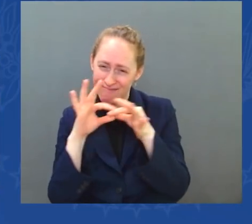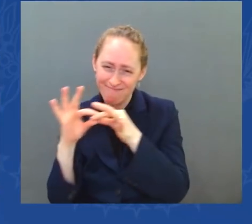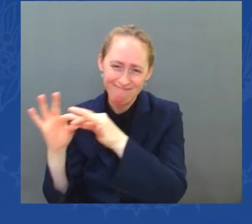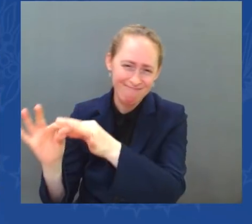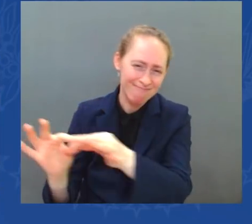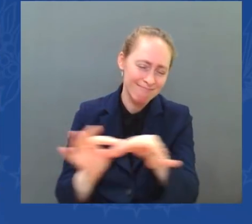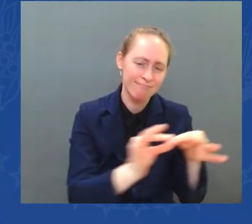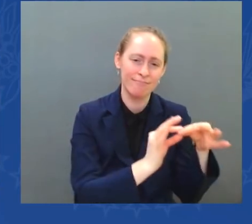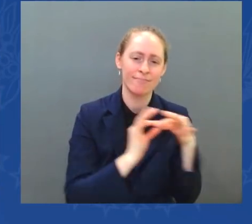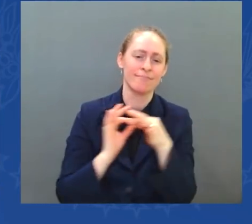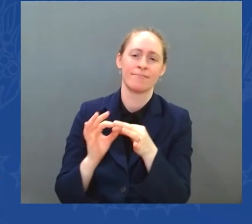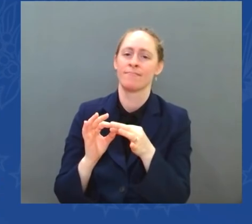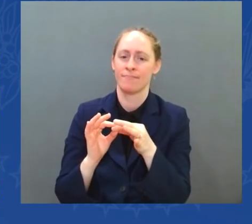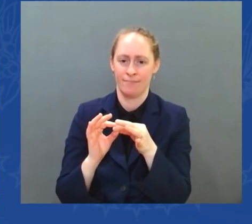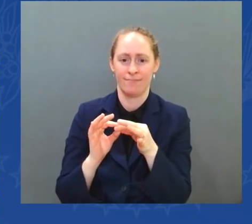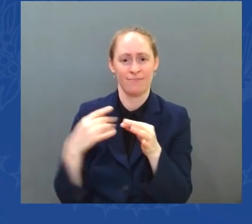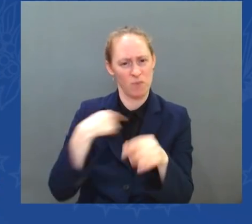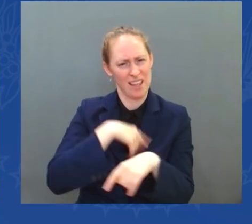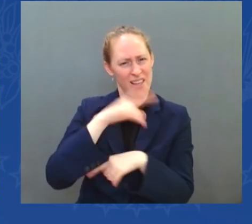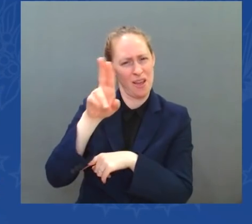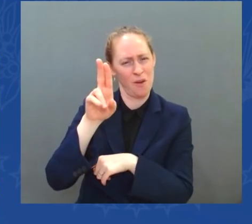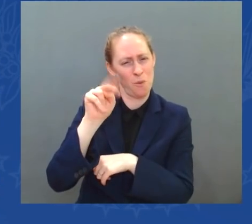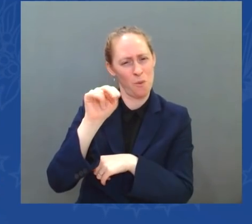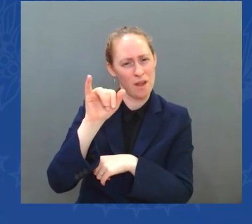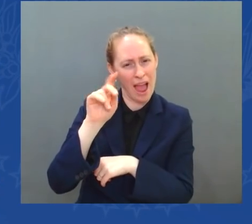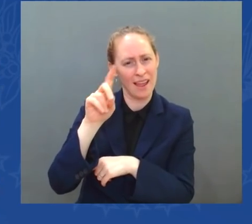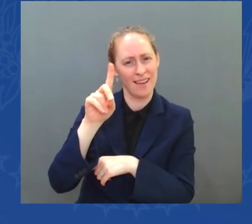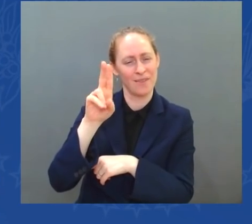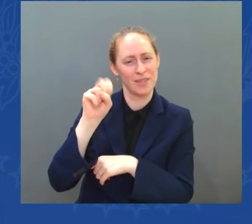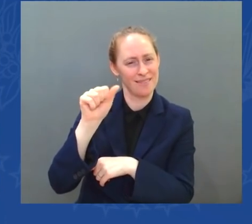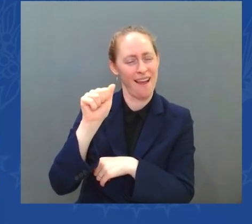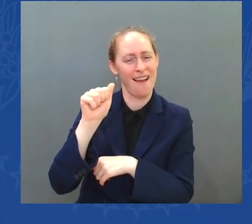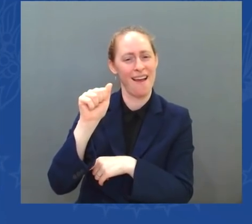God bless you all.